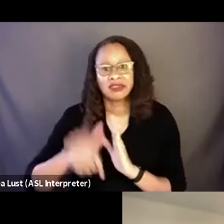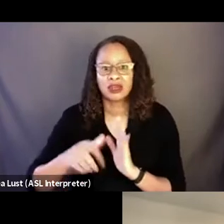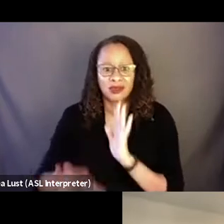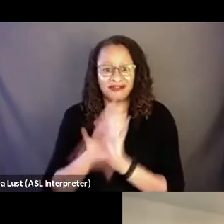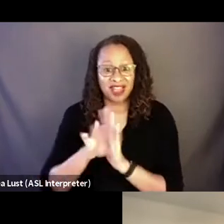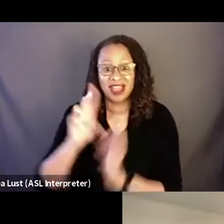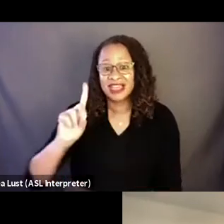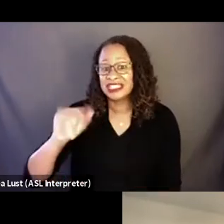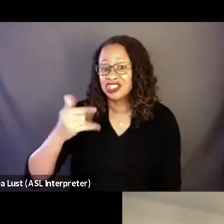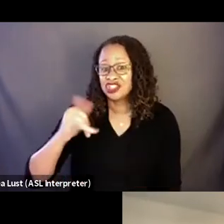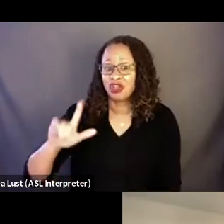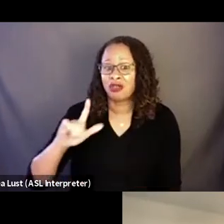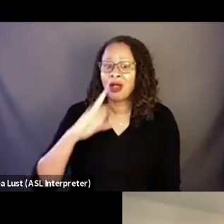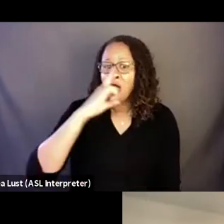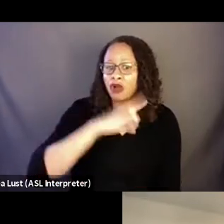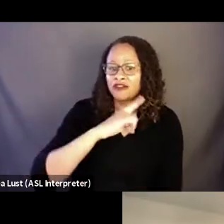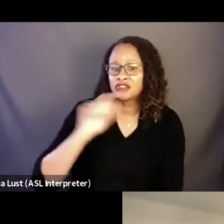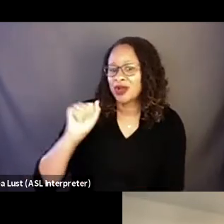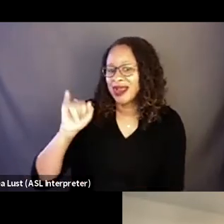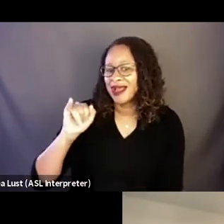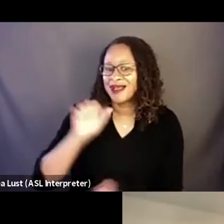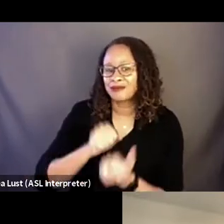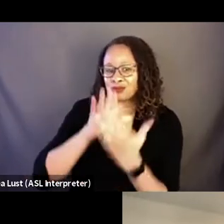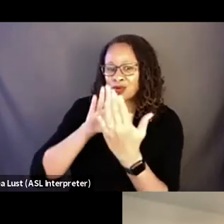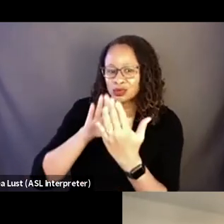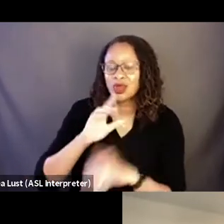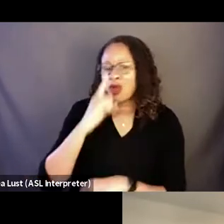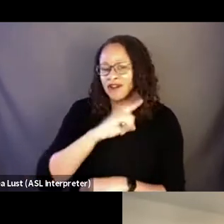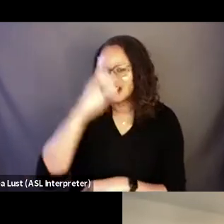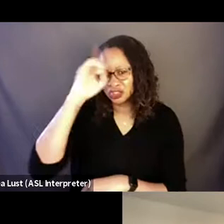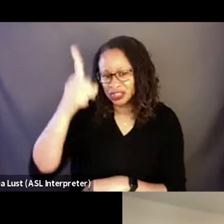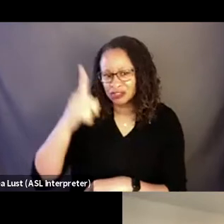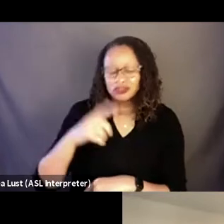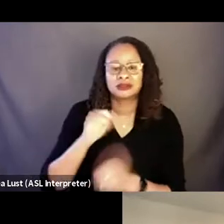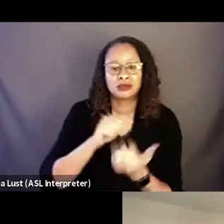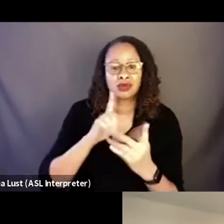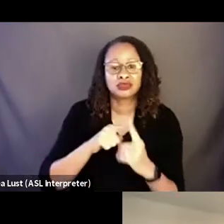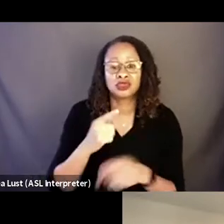artificial intelligence approach to masking the faces of 23 people in the film,